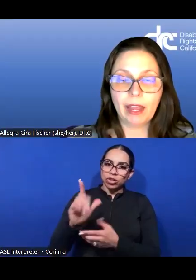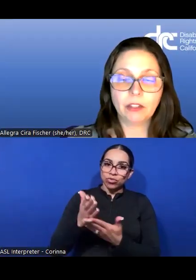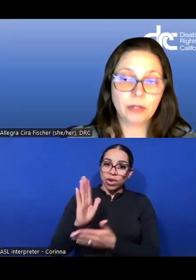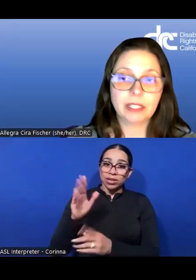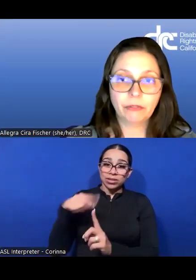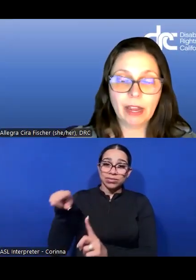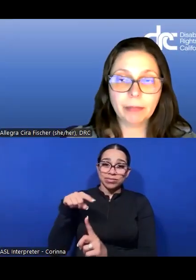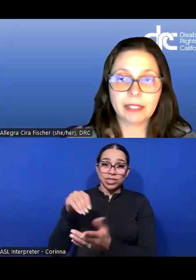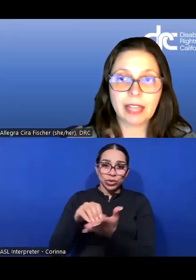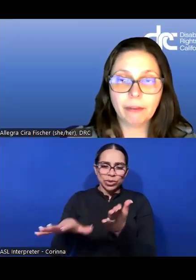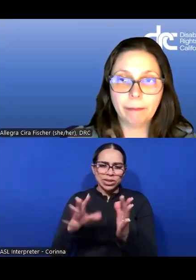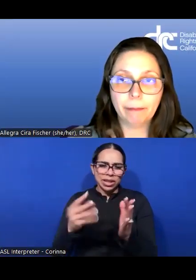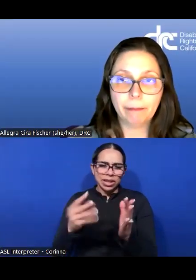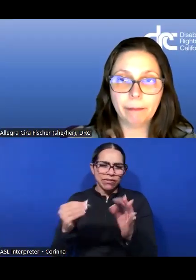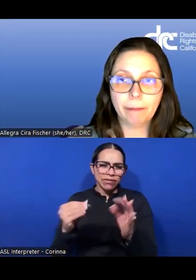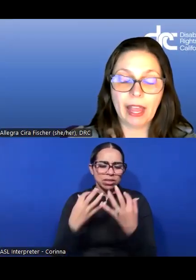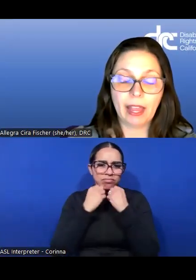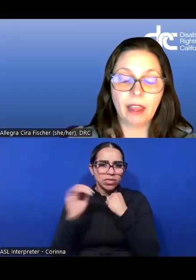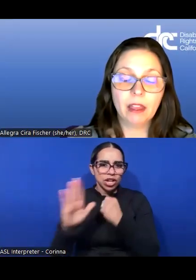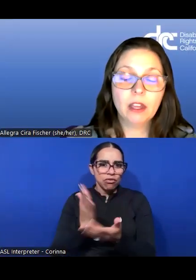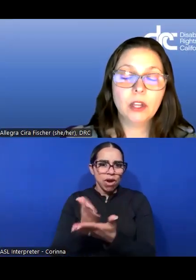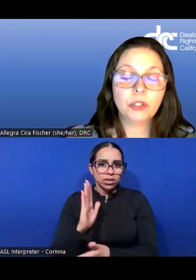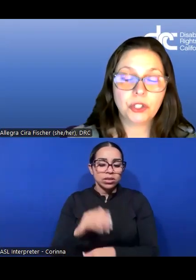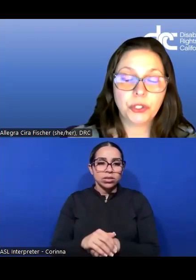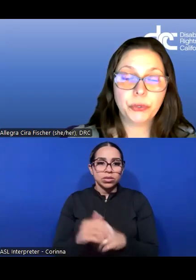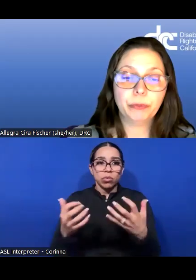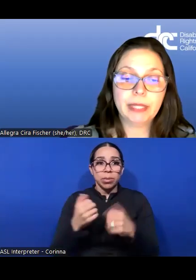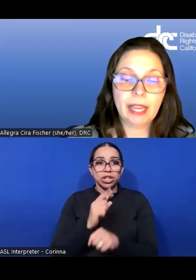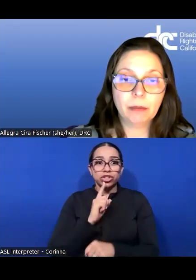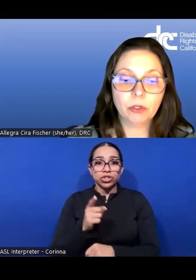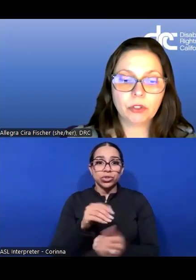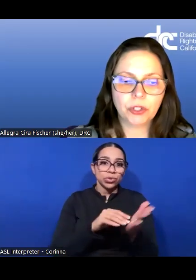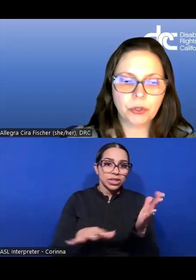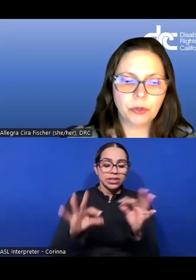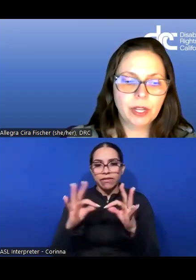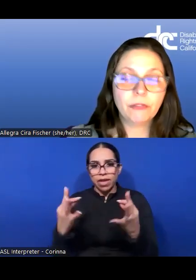Students and families have a meaningful way to be able to file